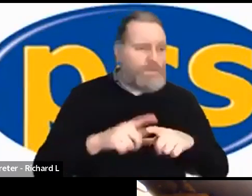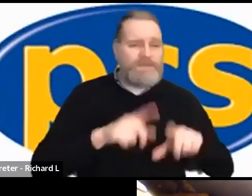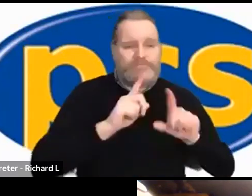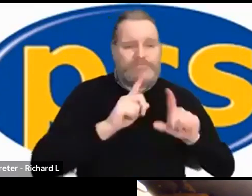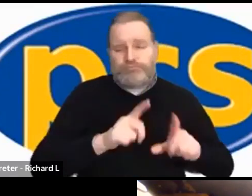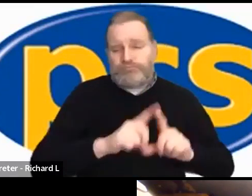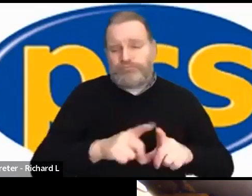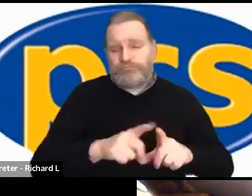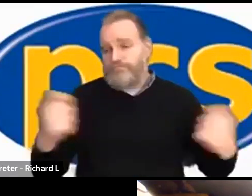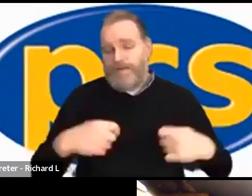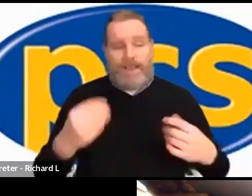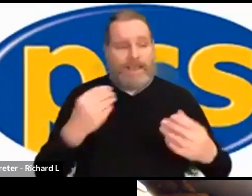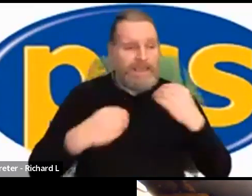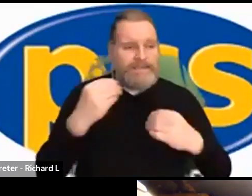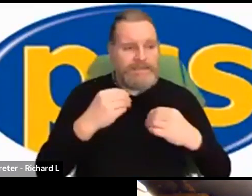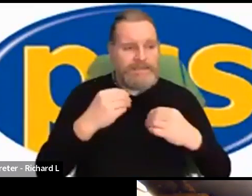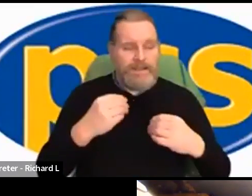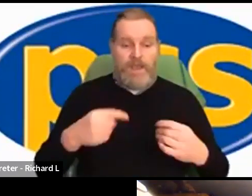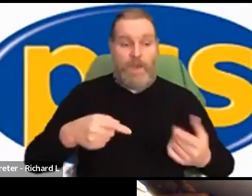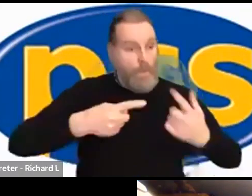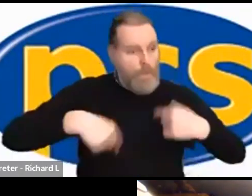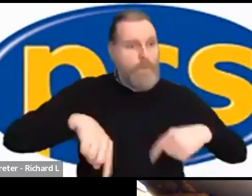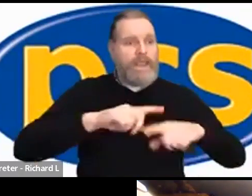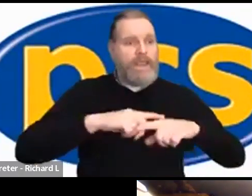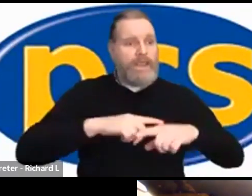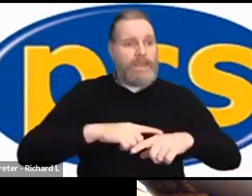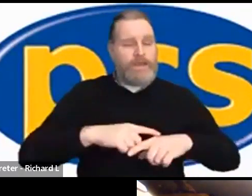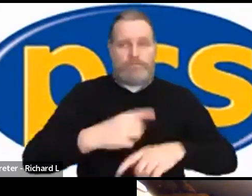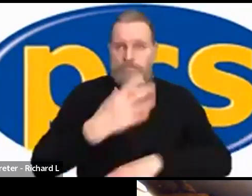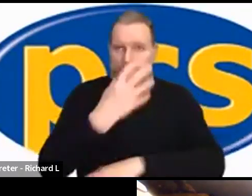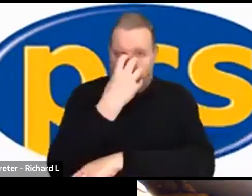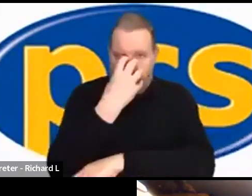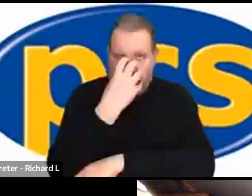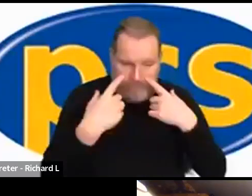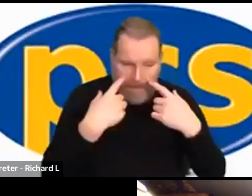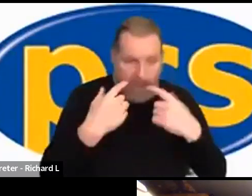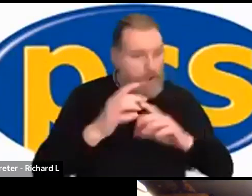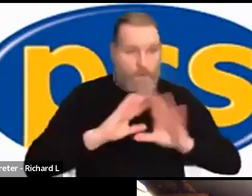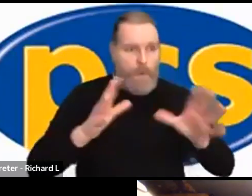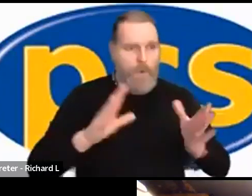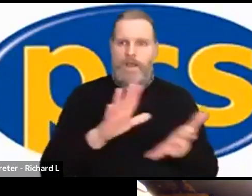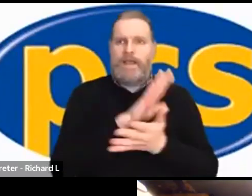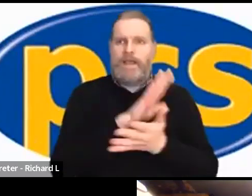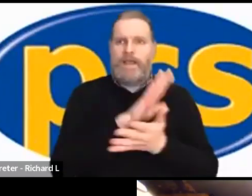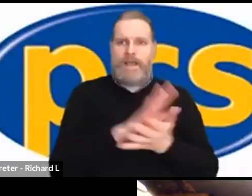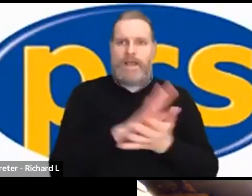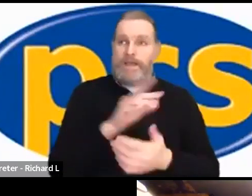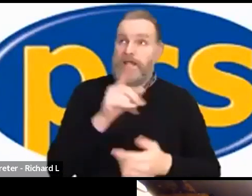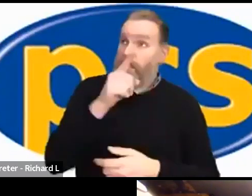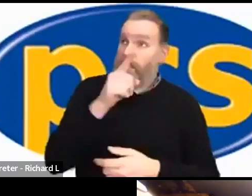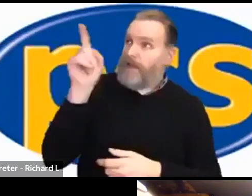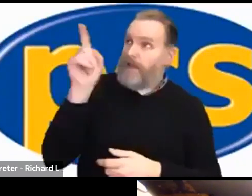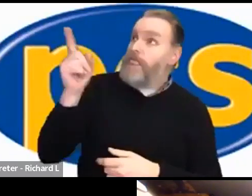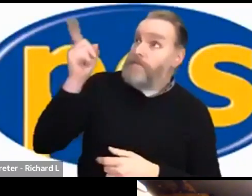Maybe some Moses delivered in some areas . We want management not . We want management not to think we're covering a home think we're covering a home. But to actually think that they can